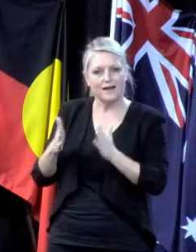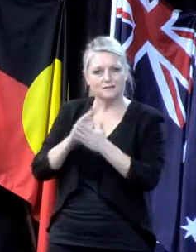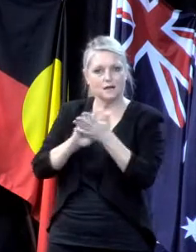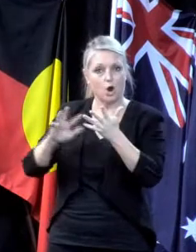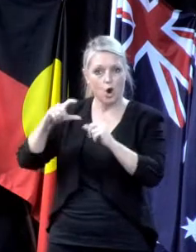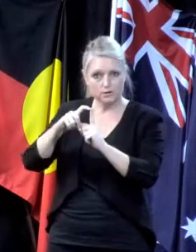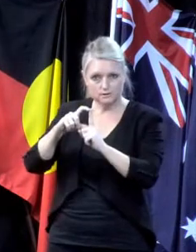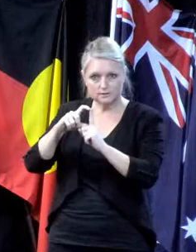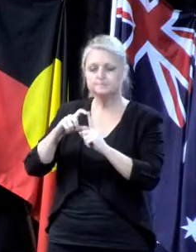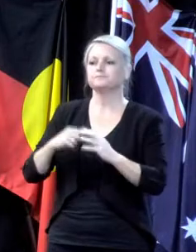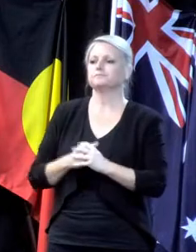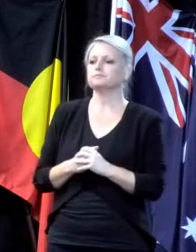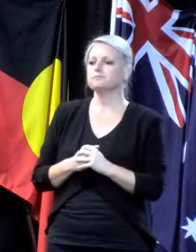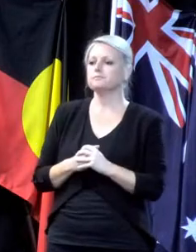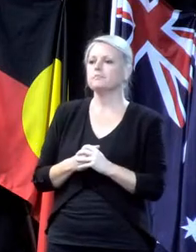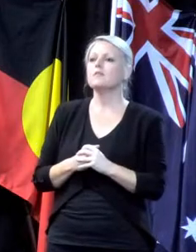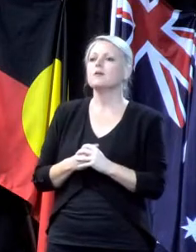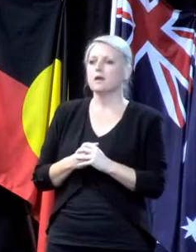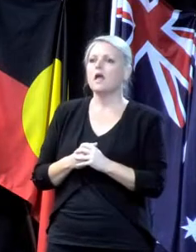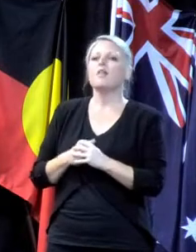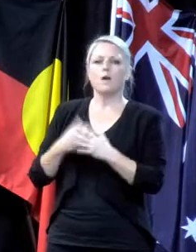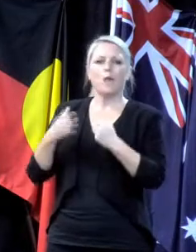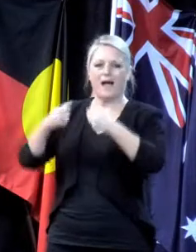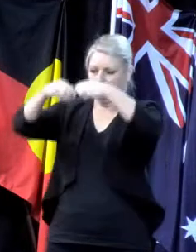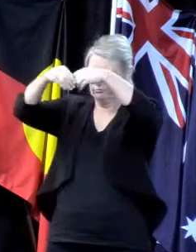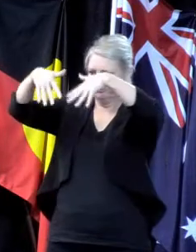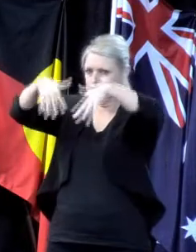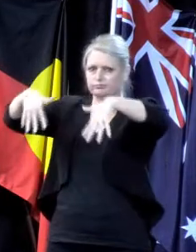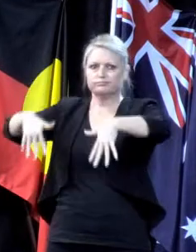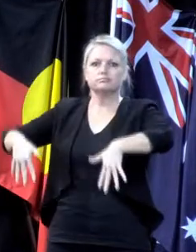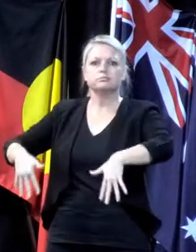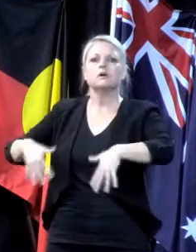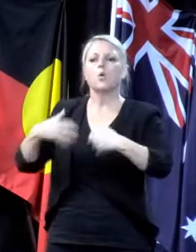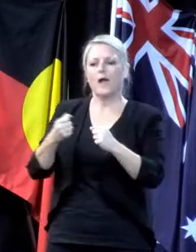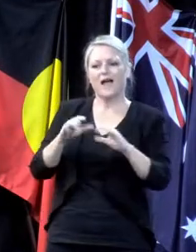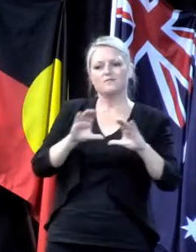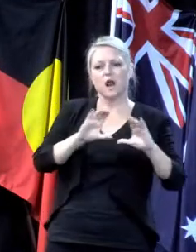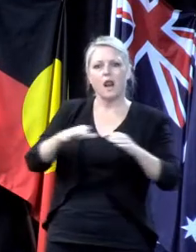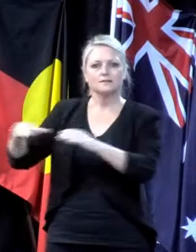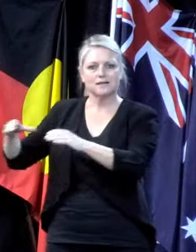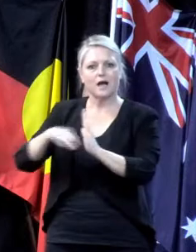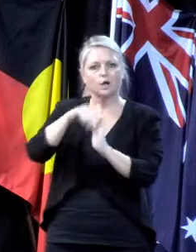If you imagine it goes down through a hierarchy, we have, then, our cluster curriculum groups,